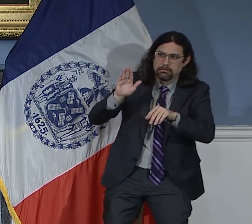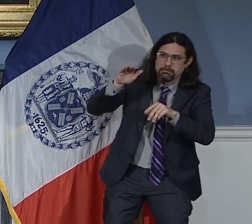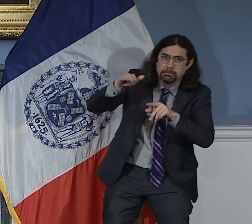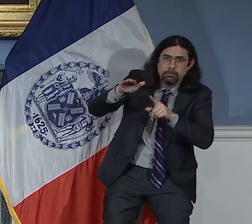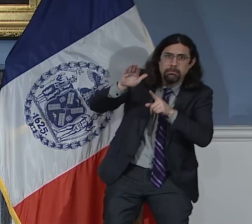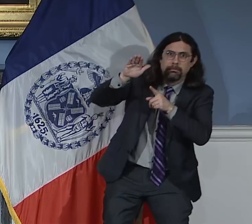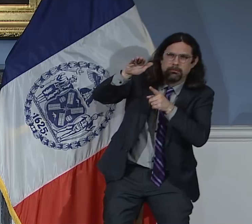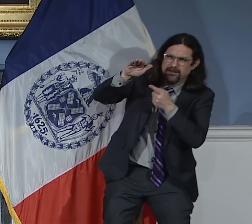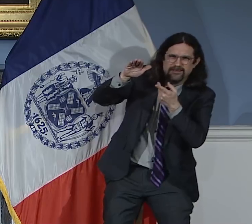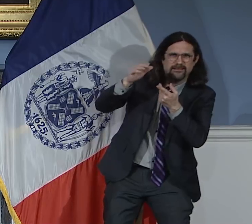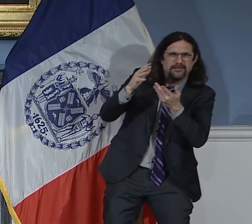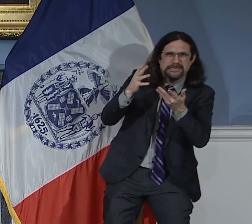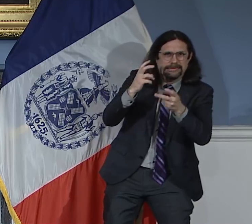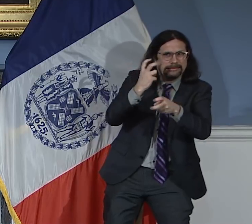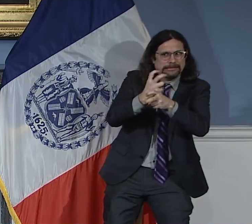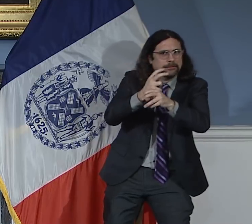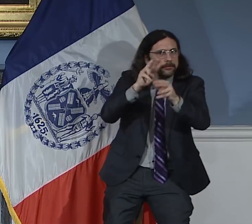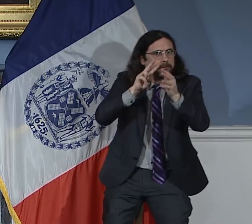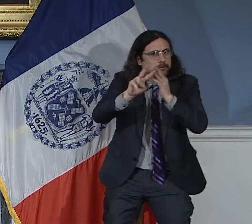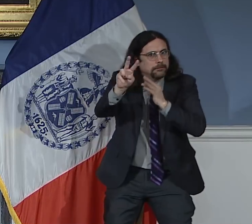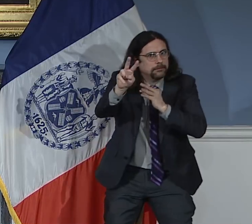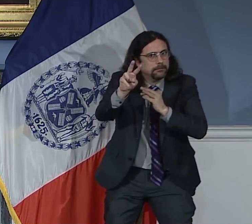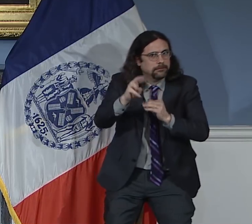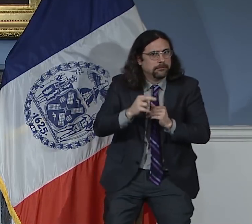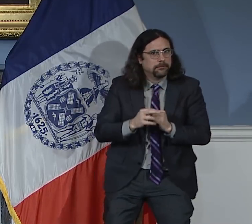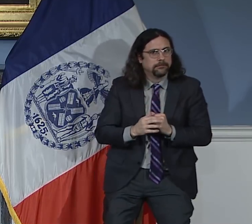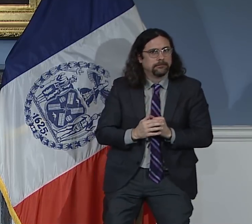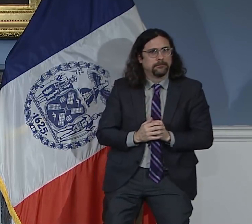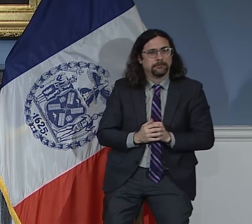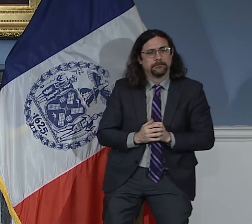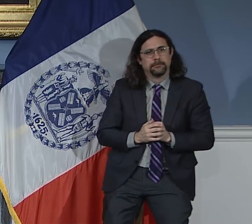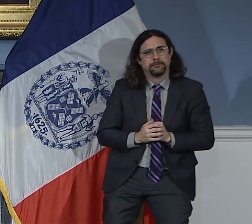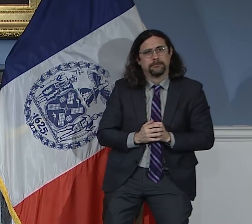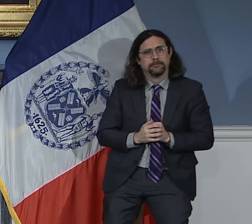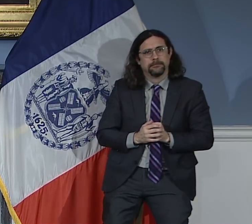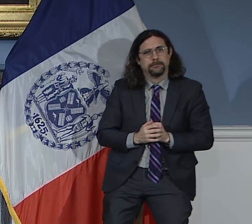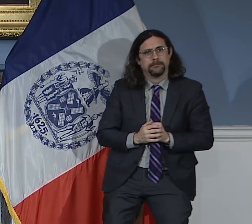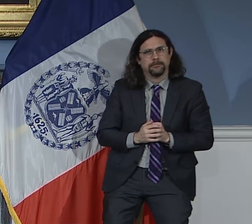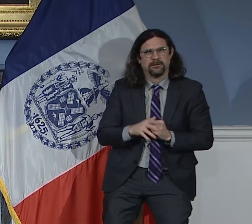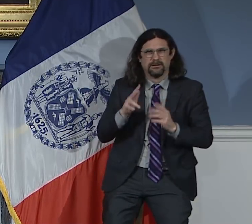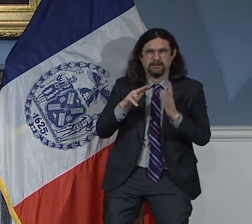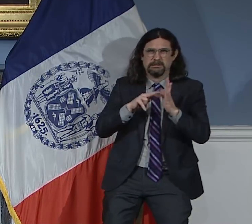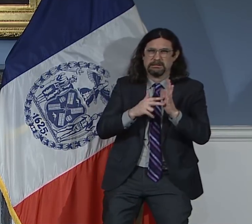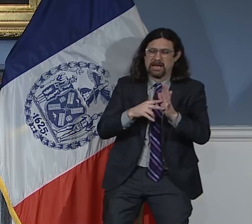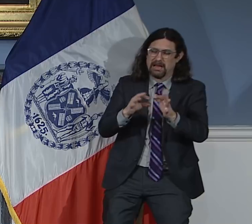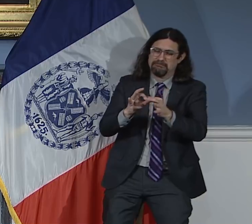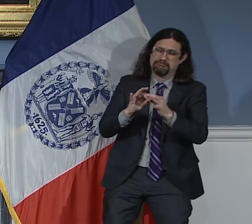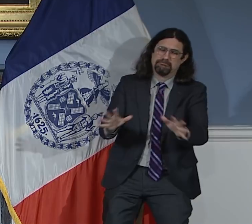WILL REACH VERY DEEP INTO OUR COMUMNIEITS. THAIST NOT A REASON TO BE